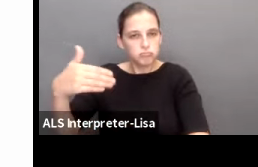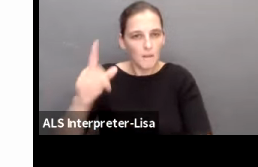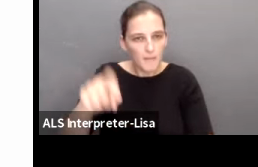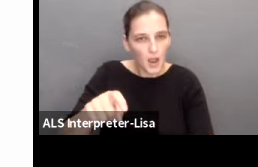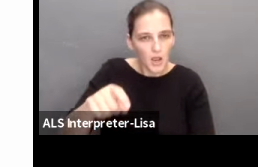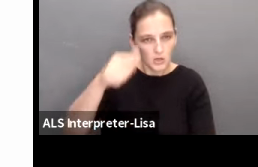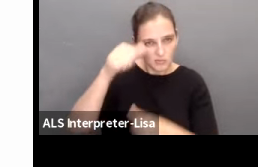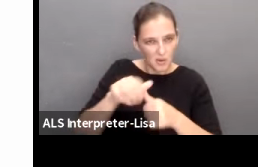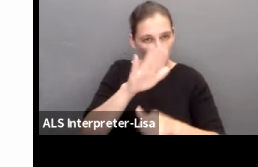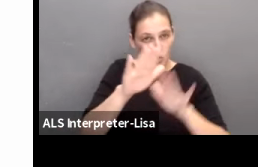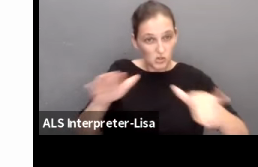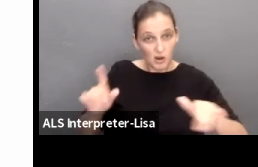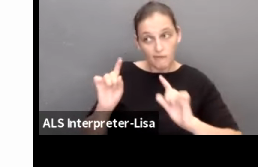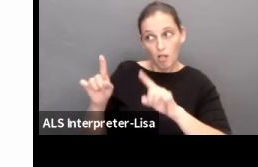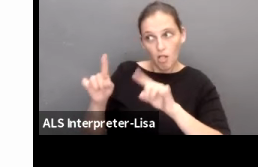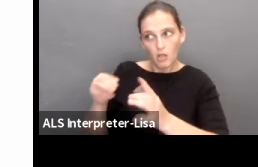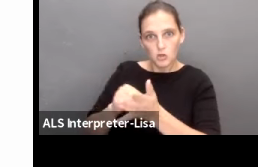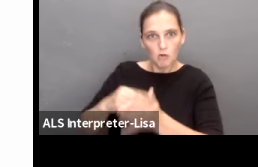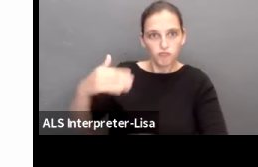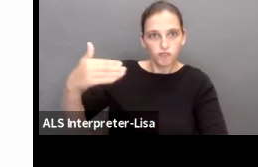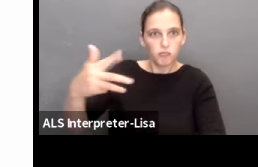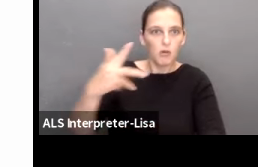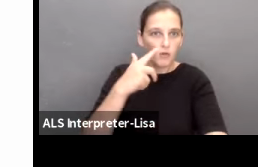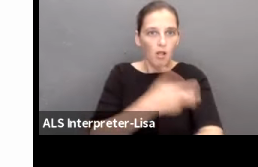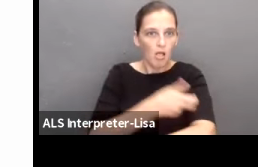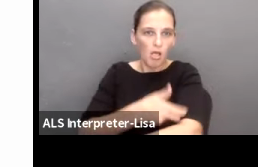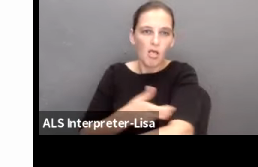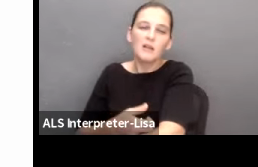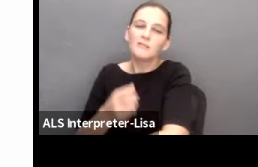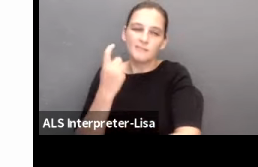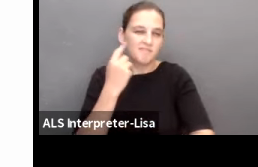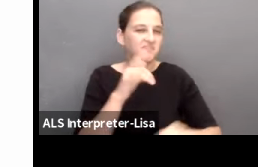your children, so you know there's several of the vaccines you'll get at when they turn